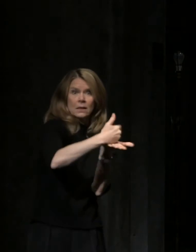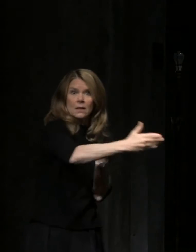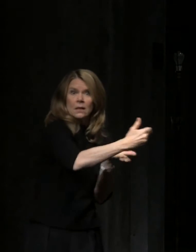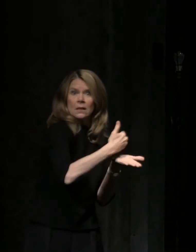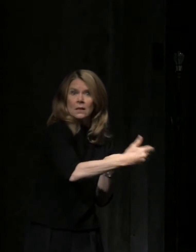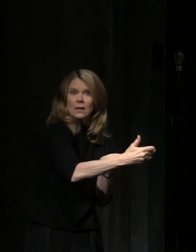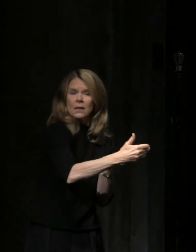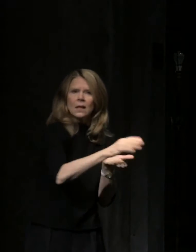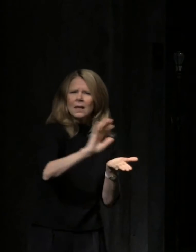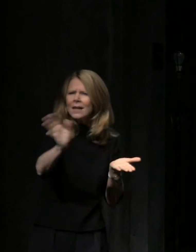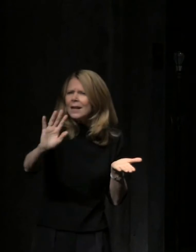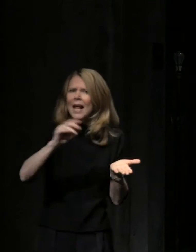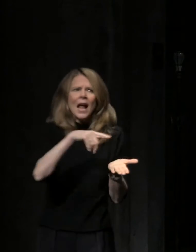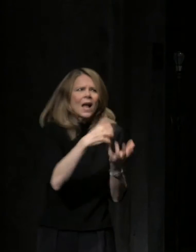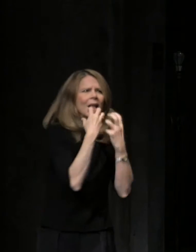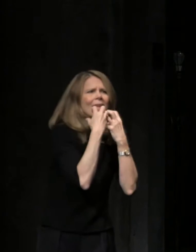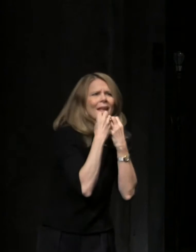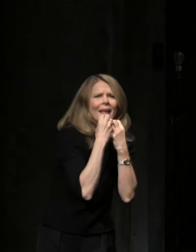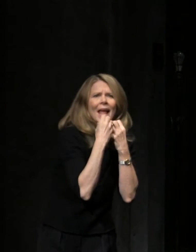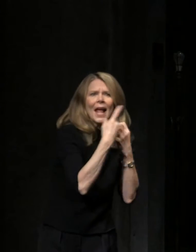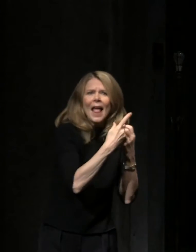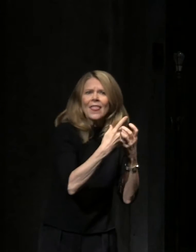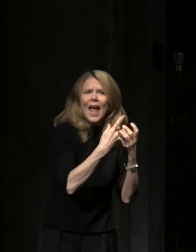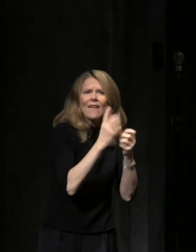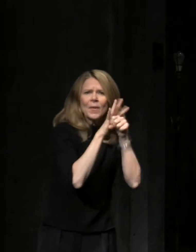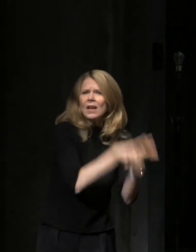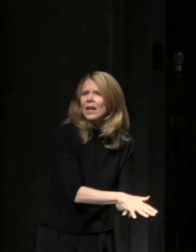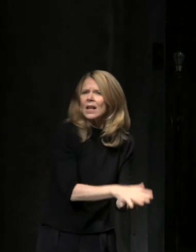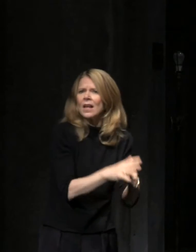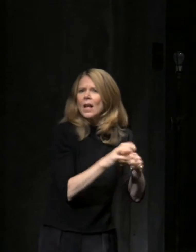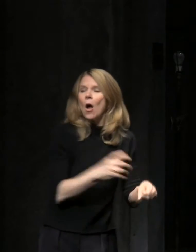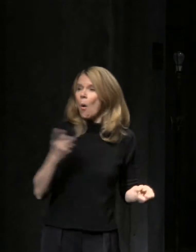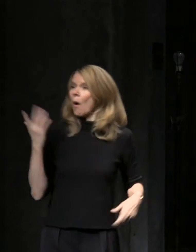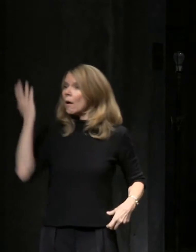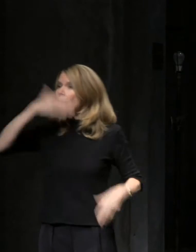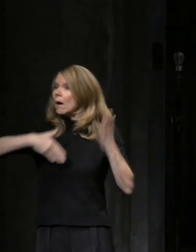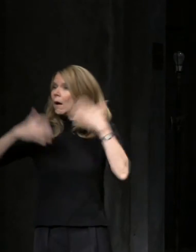whose mattering is lost or somehow blinded to us.